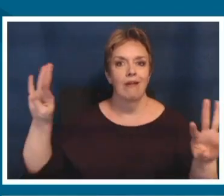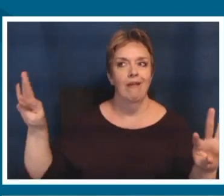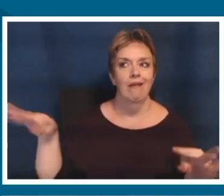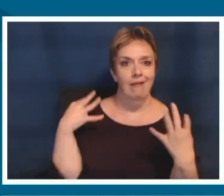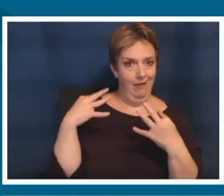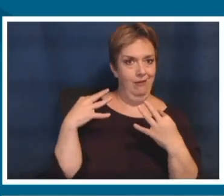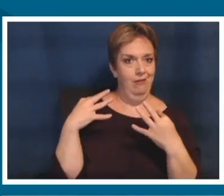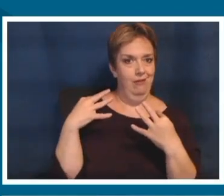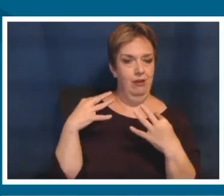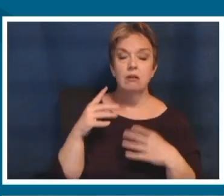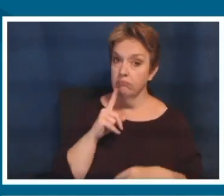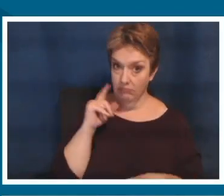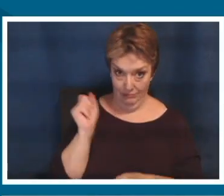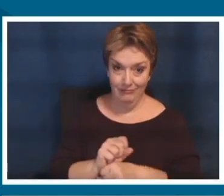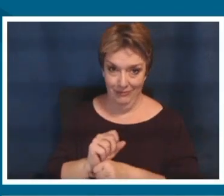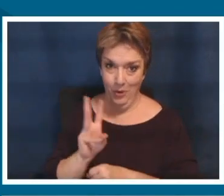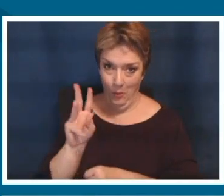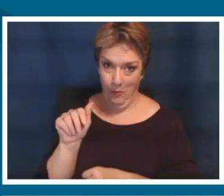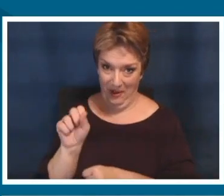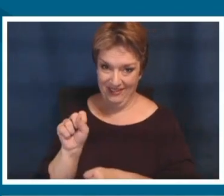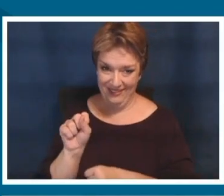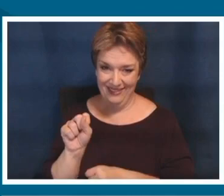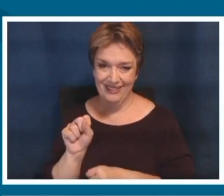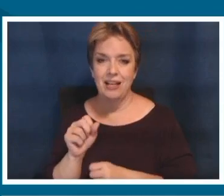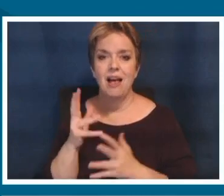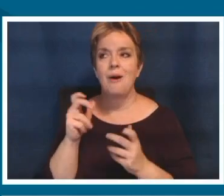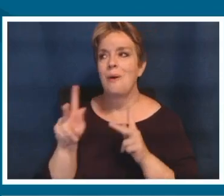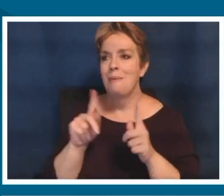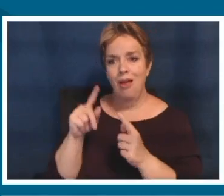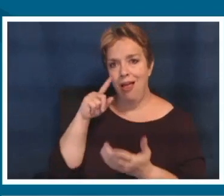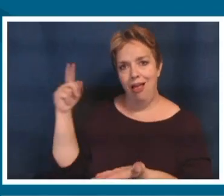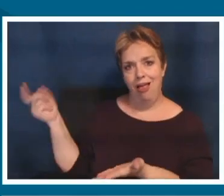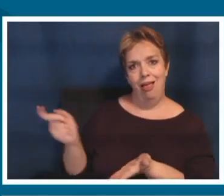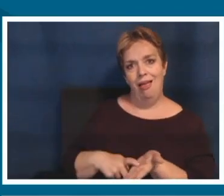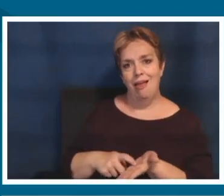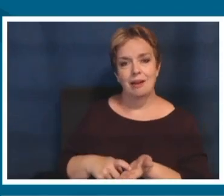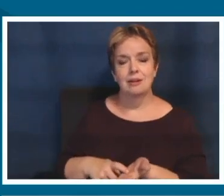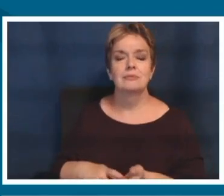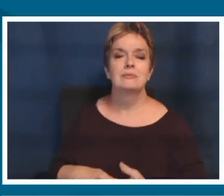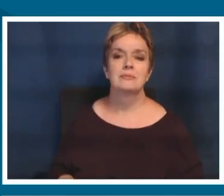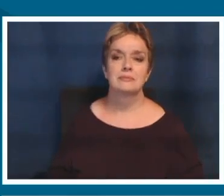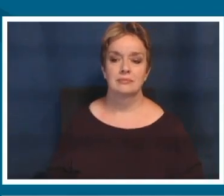was when they did it they wanted to